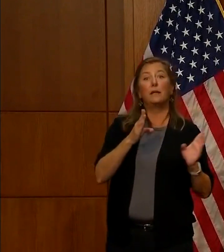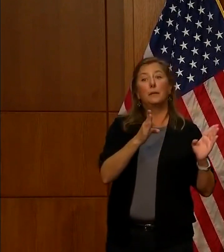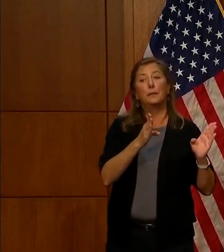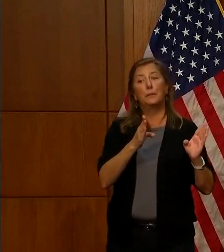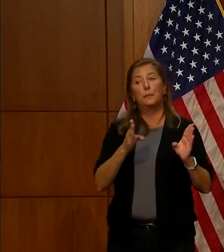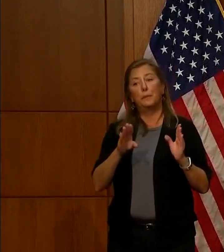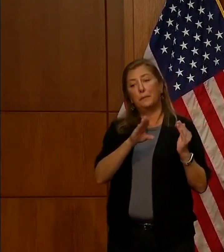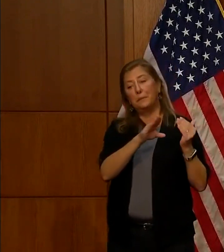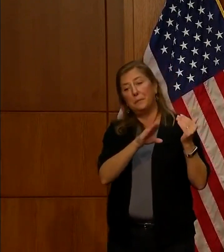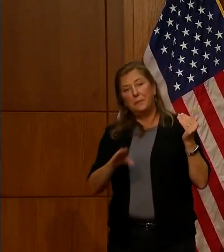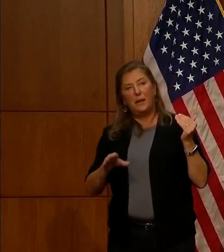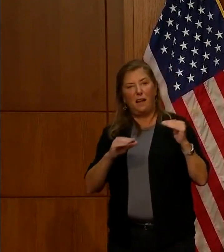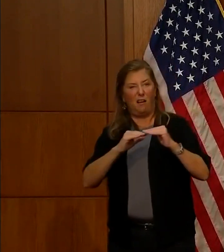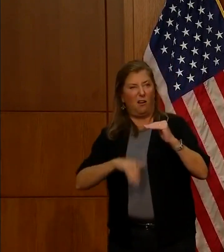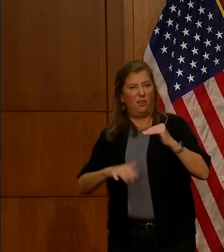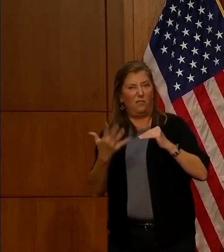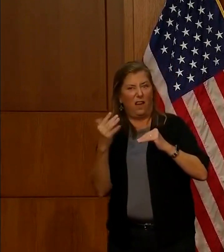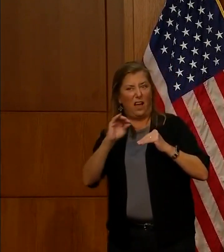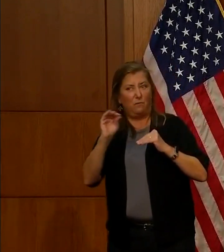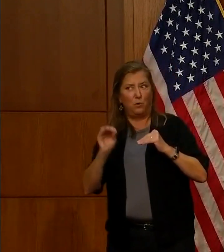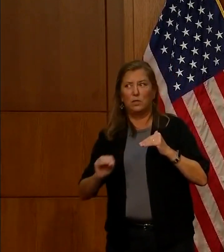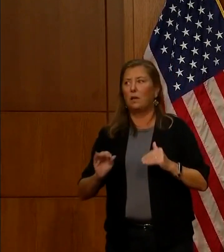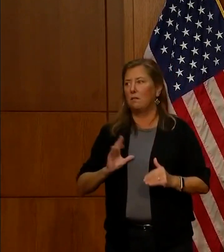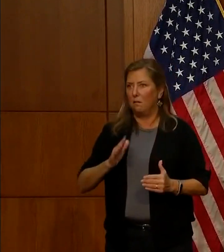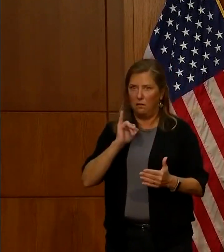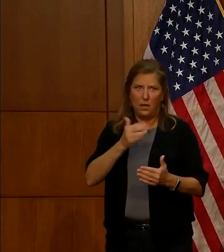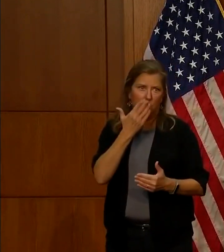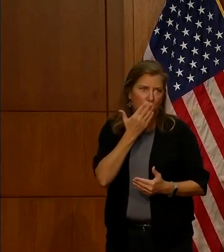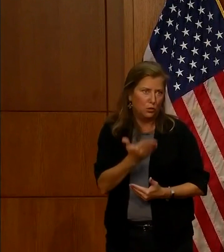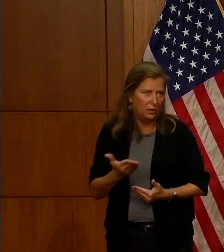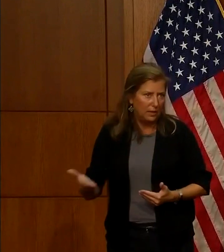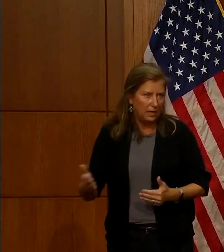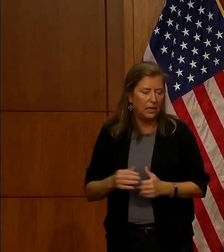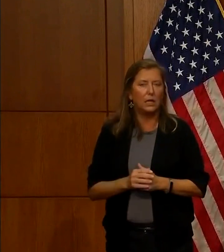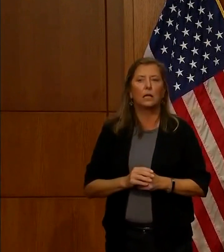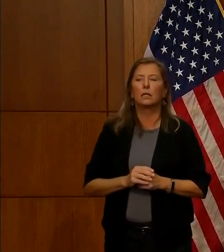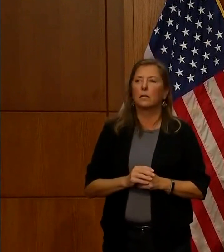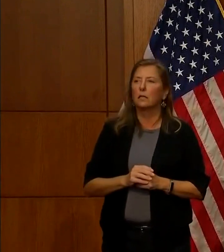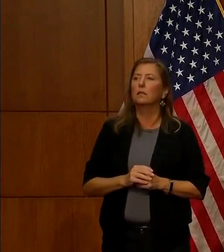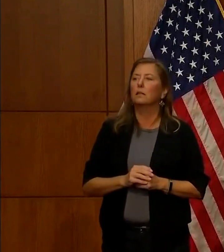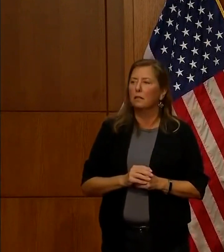JUNIORS PERCENT POSITIVITY HAS BEEN TRENDING DOWNWARD IT'S NOW